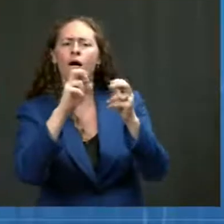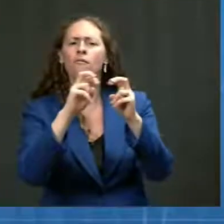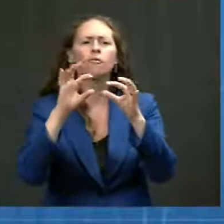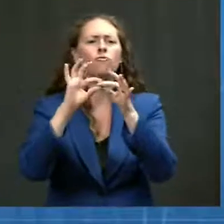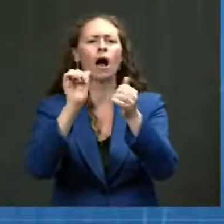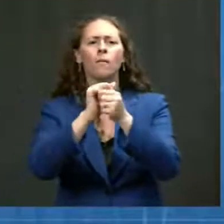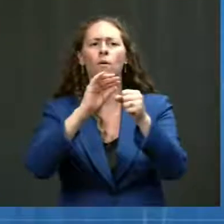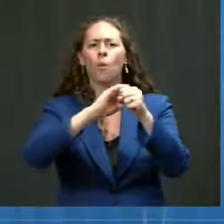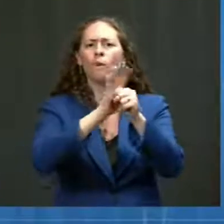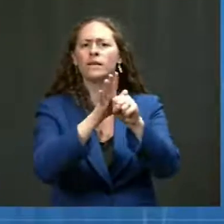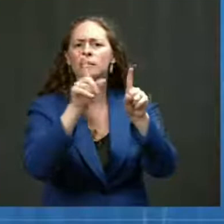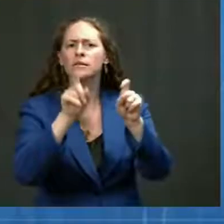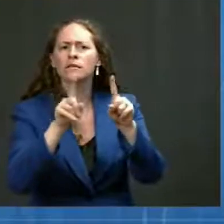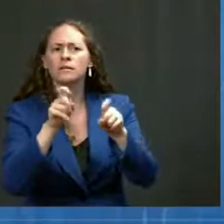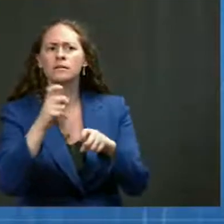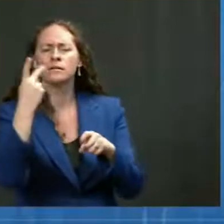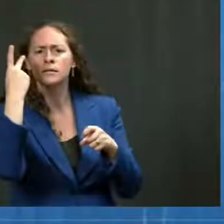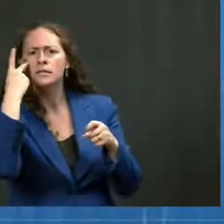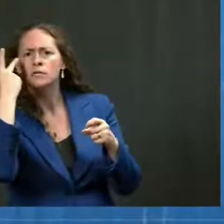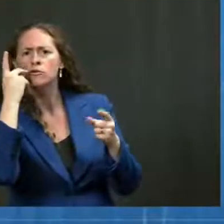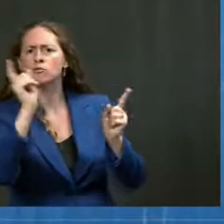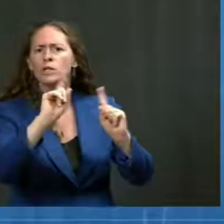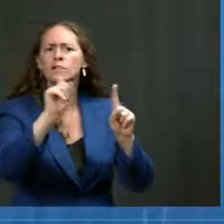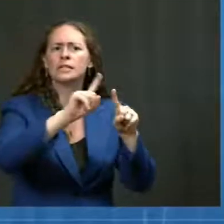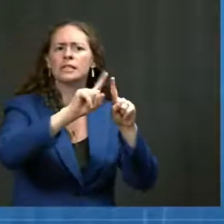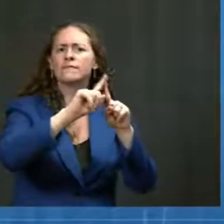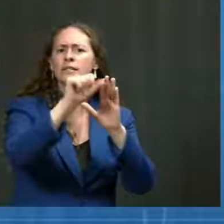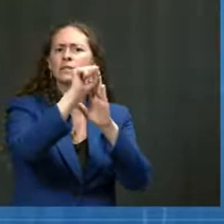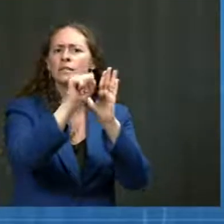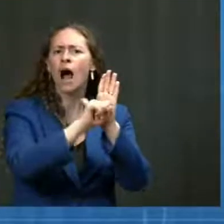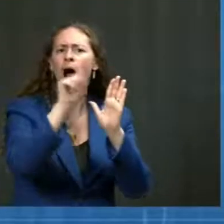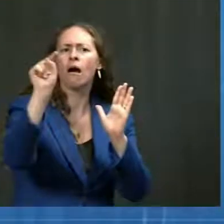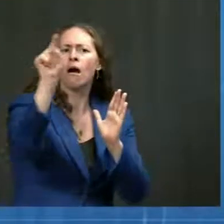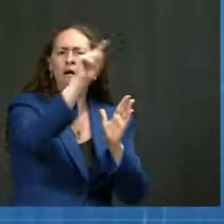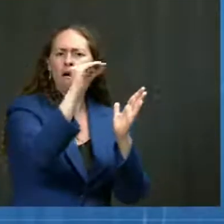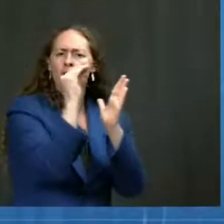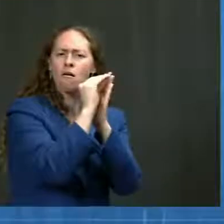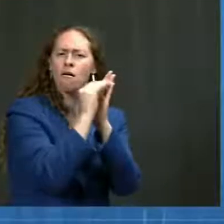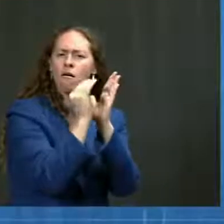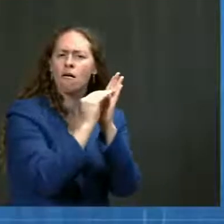TESTS AND LINK THEM TO INDIVIDUAL VACCINATION STATUS BASED ON THE STATE'S VACCINE